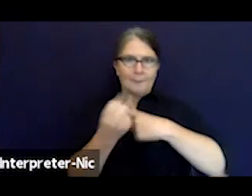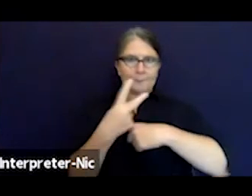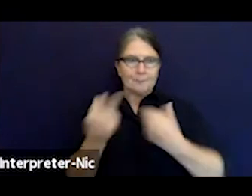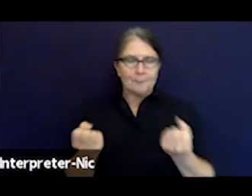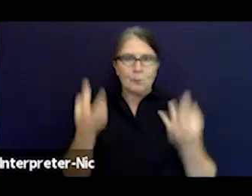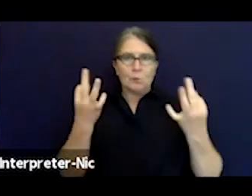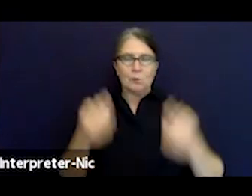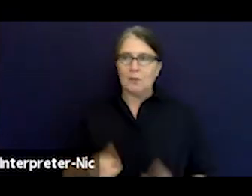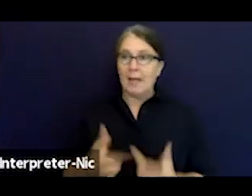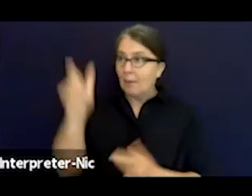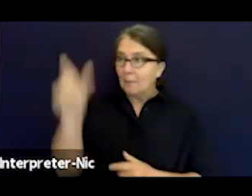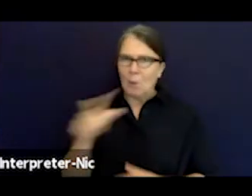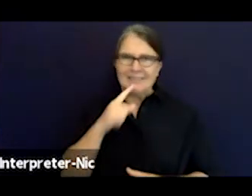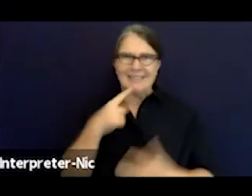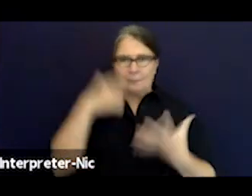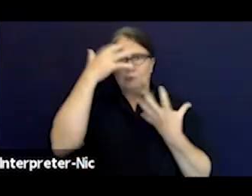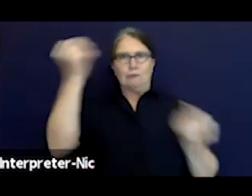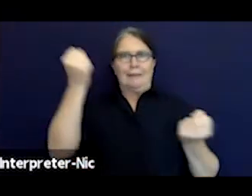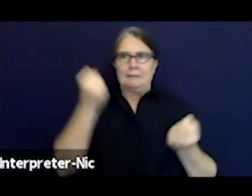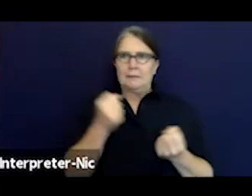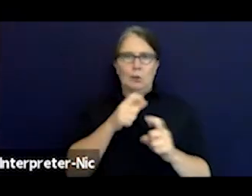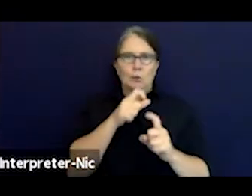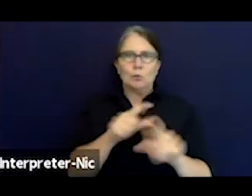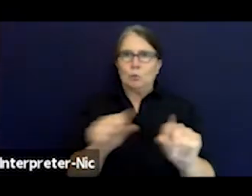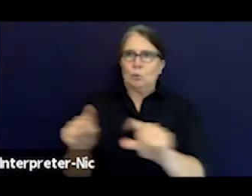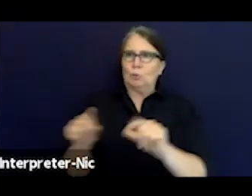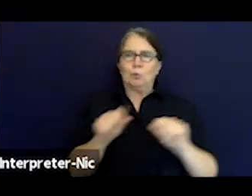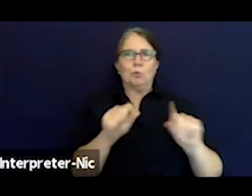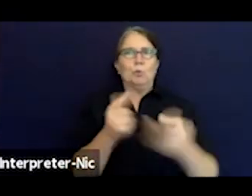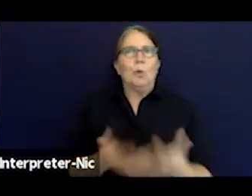going to do this?” Brianca says, “Depends, but some feel overwhelmed.” Lauren says, “Concerned,